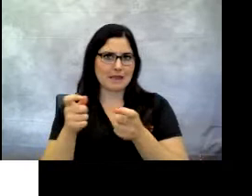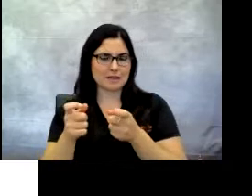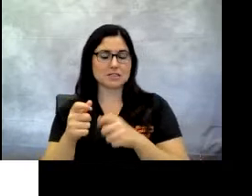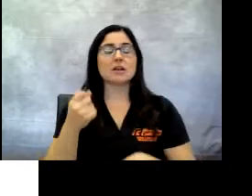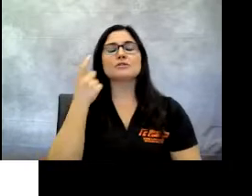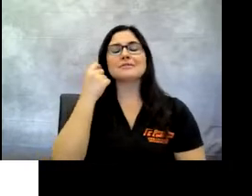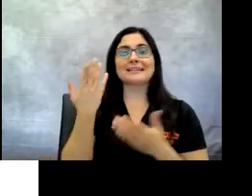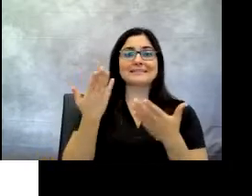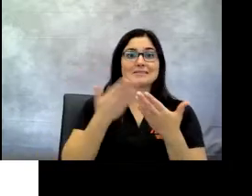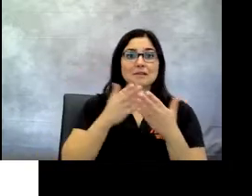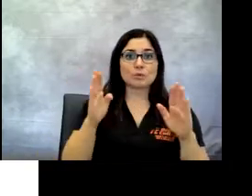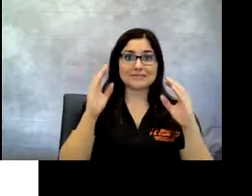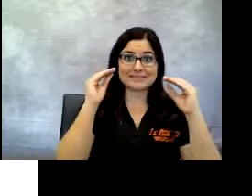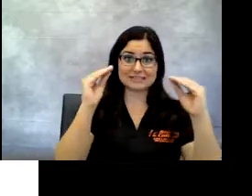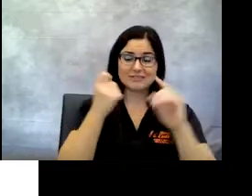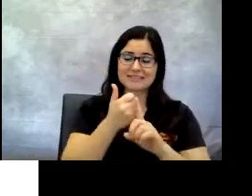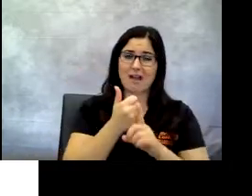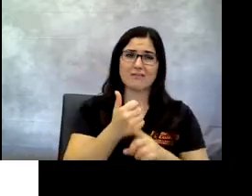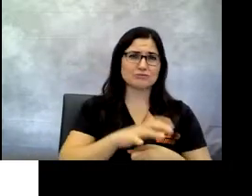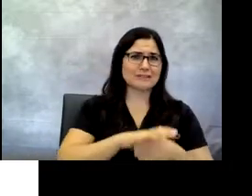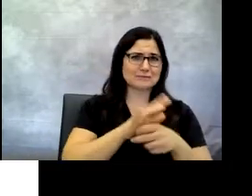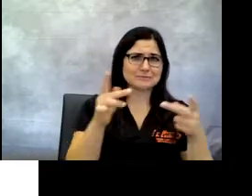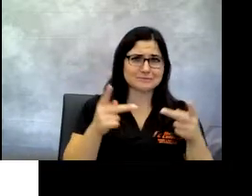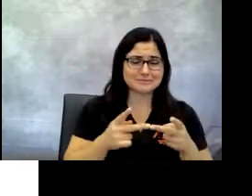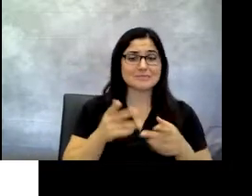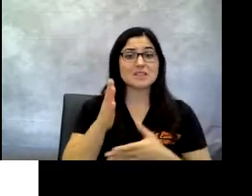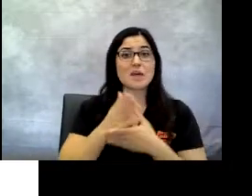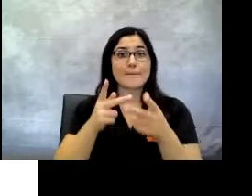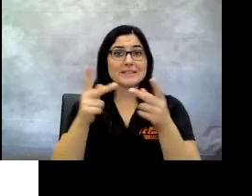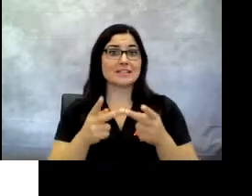Being a very stressful position. Some of our positions here at the college being more stressful than others.